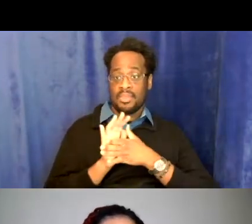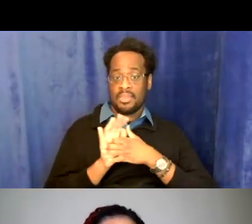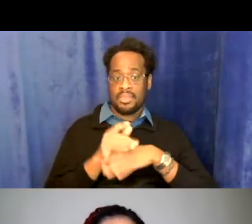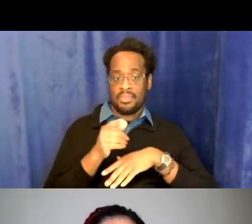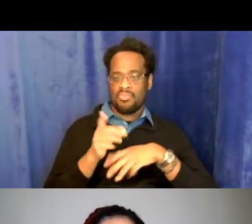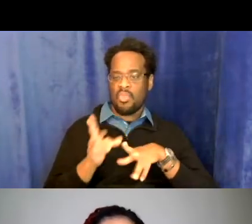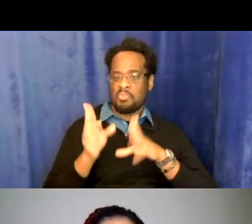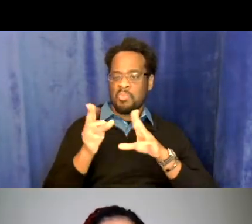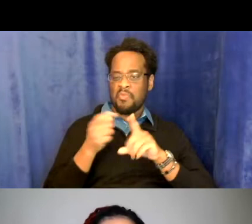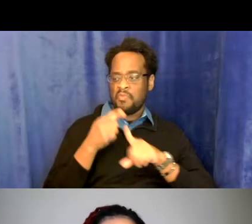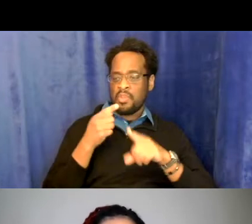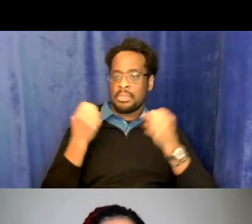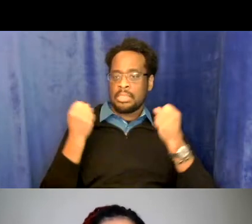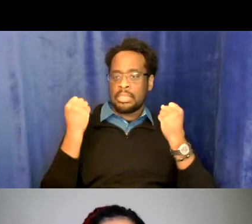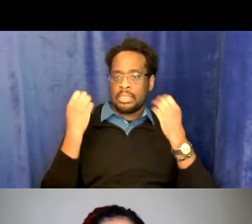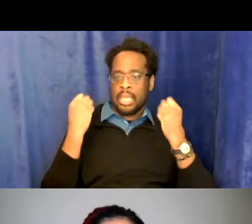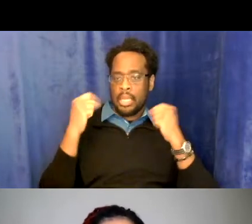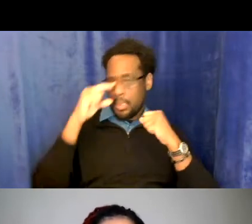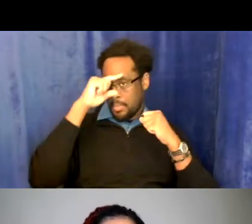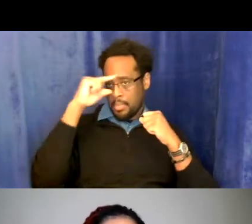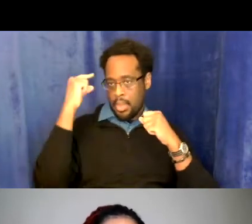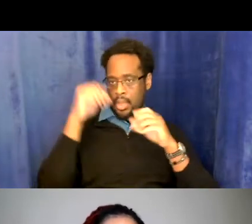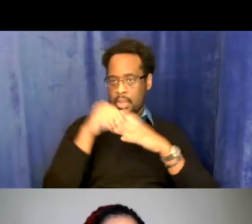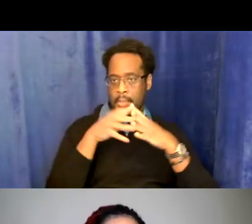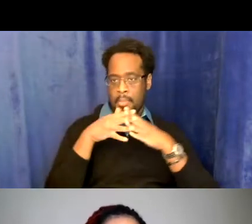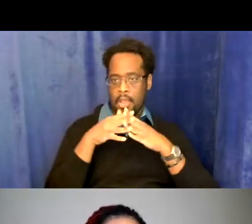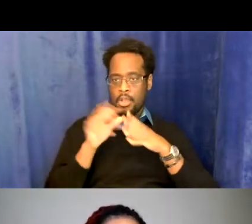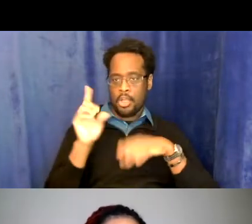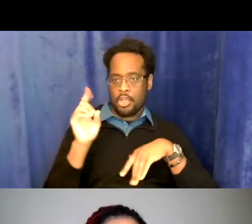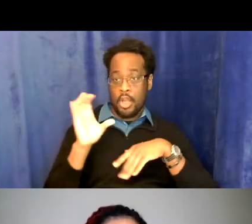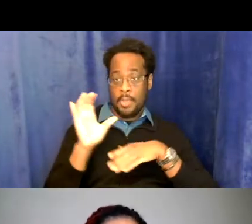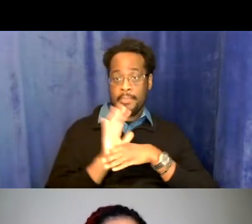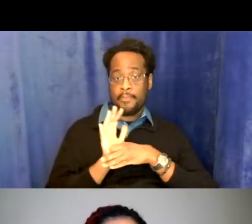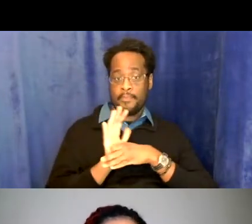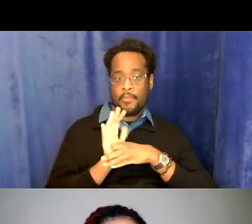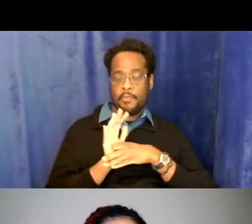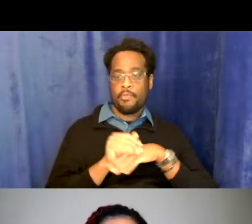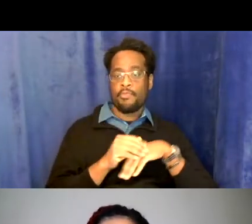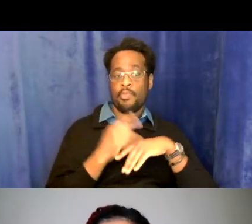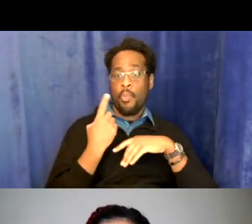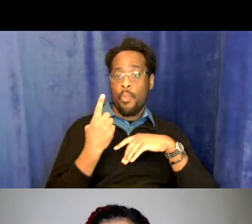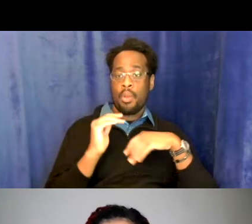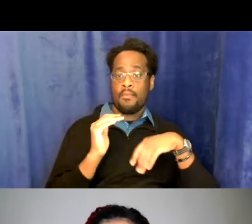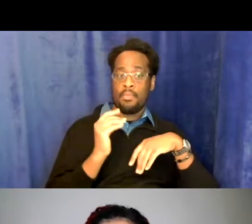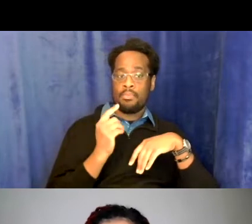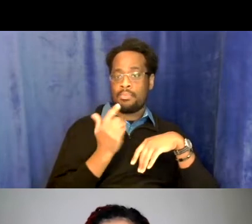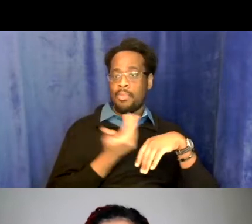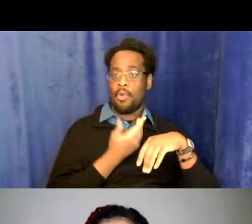now I have another clip. This is from signing Black in America the documentary